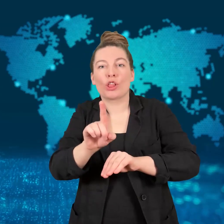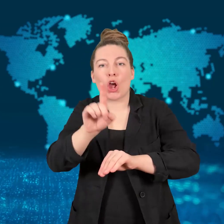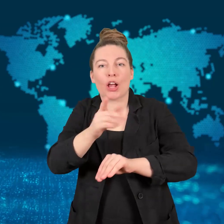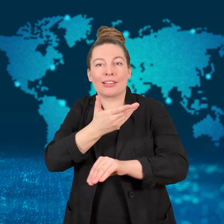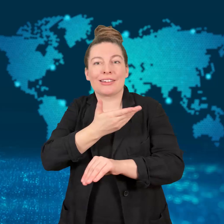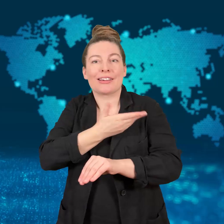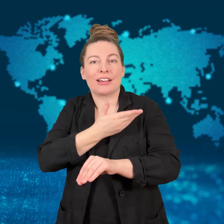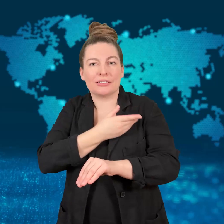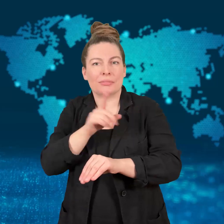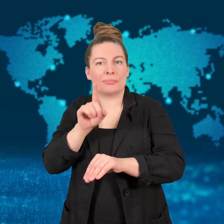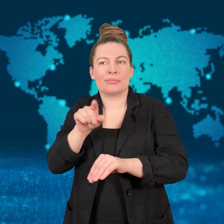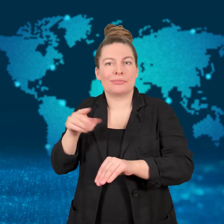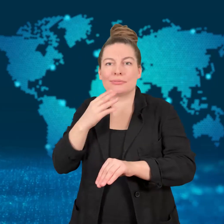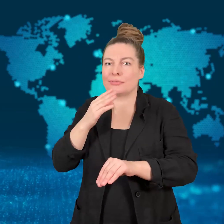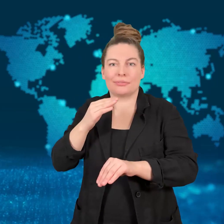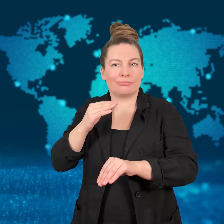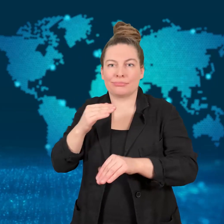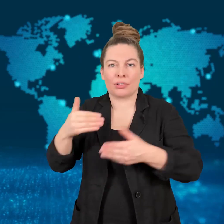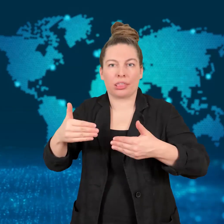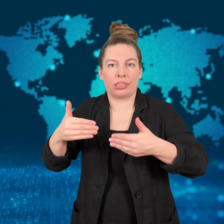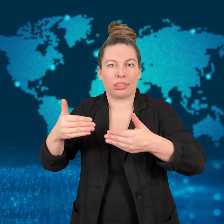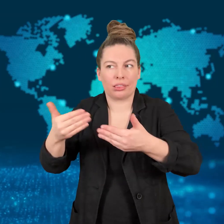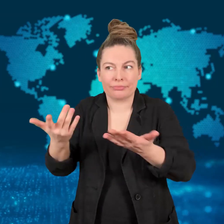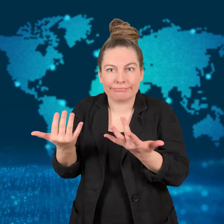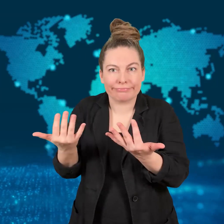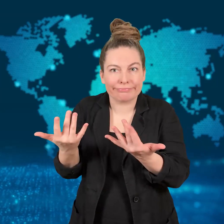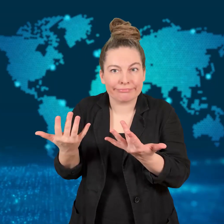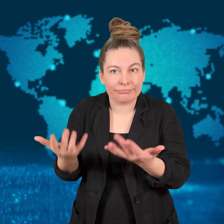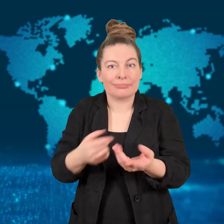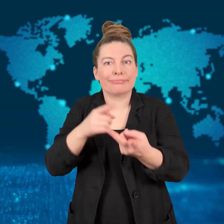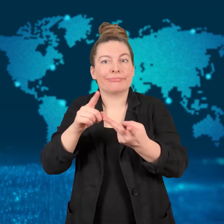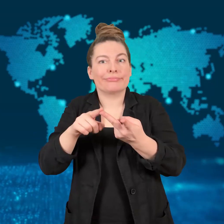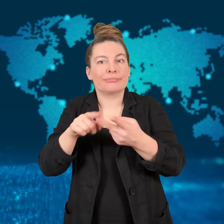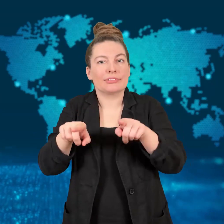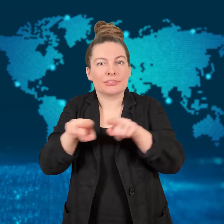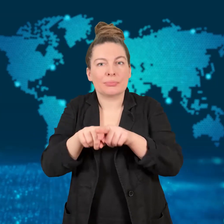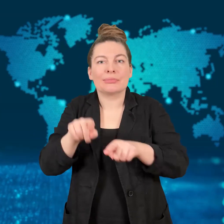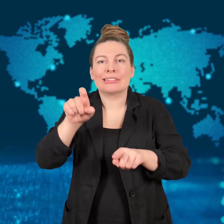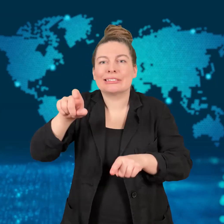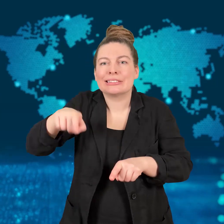Northern Gaza, opening fire in several areas,